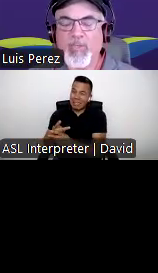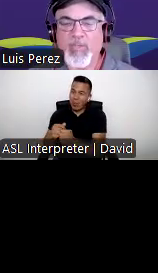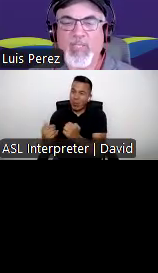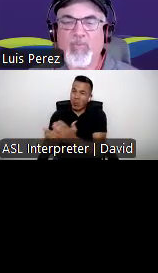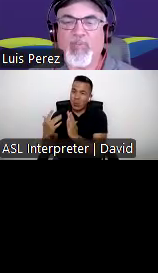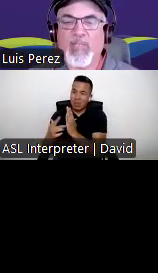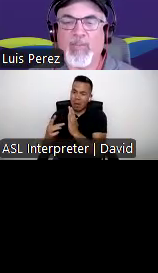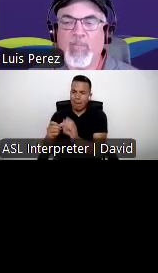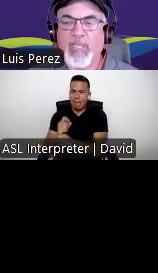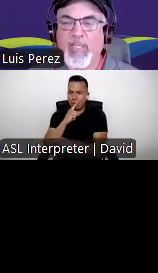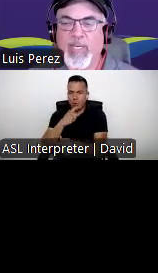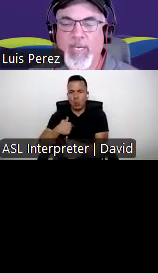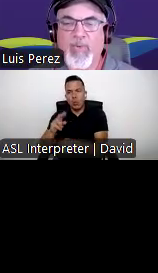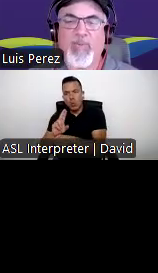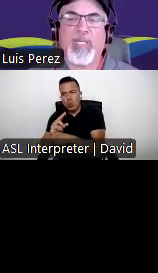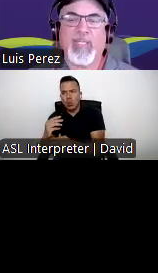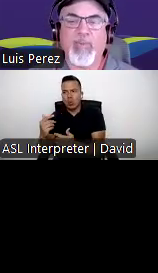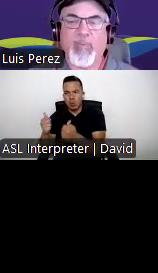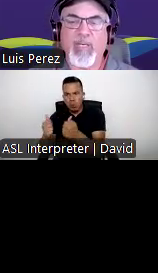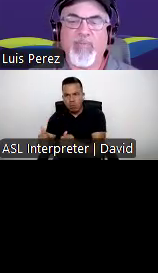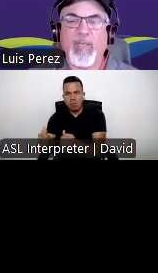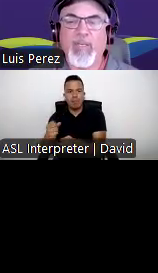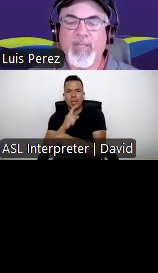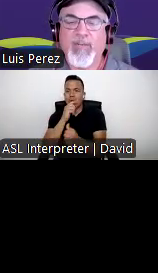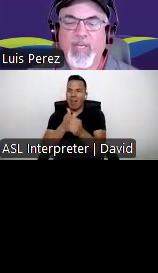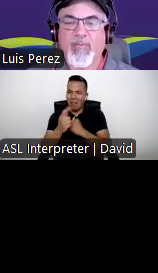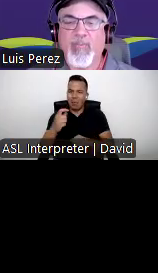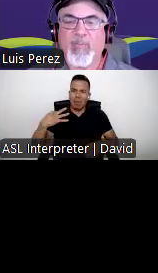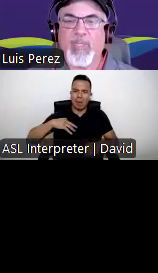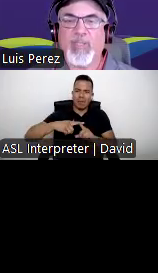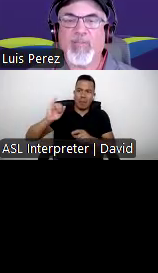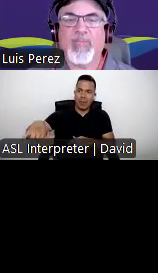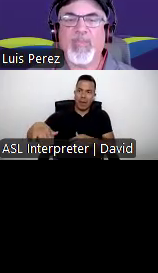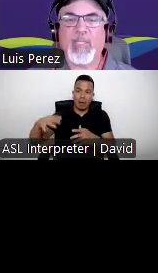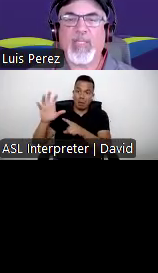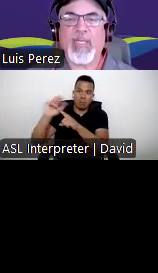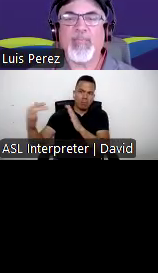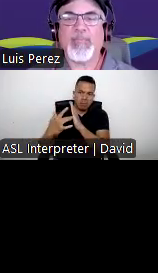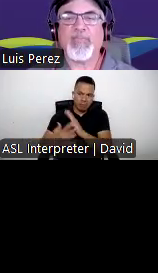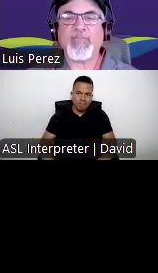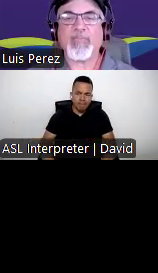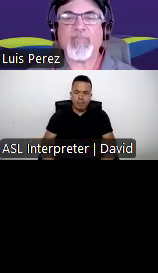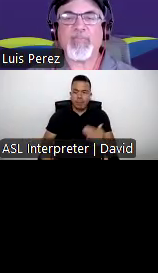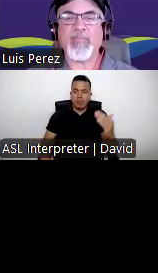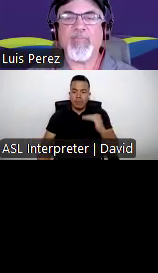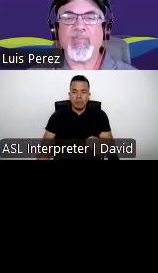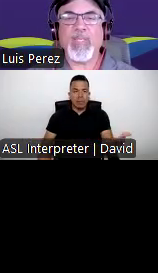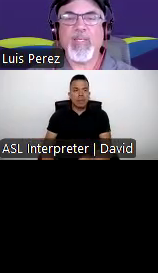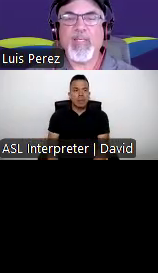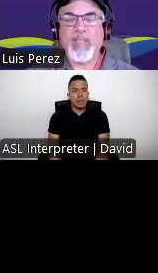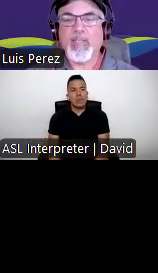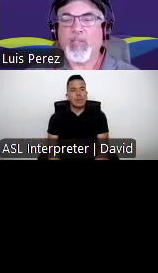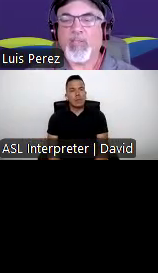using it responsibly and that everybody's able to benefit from its potential. Next slide. So,